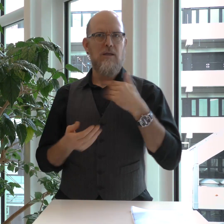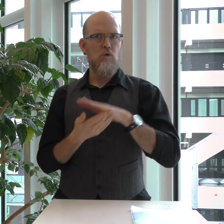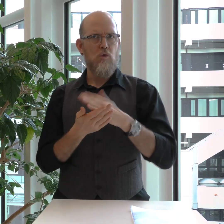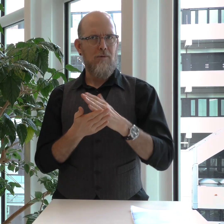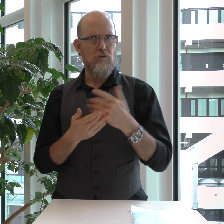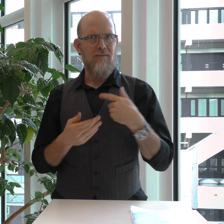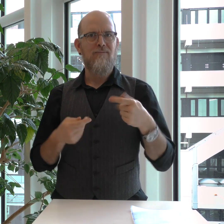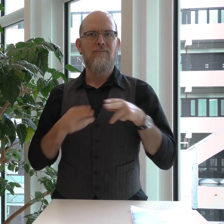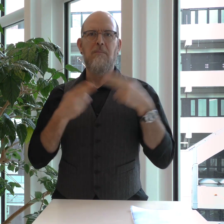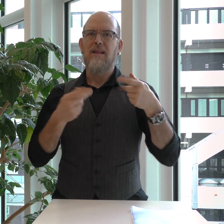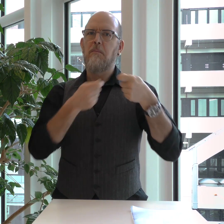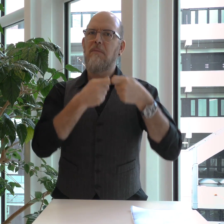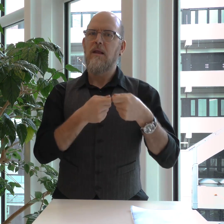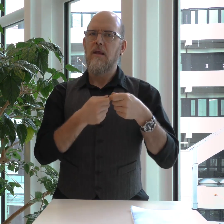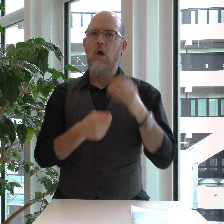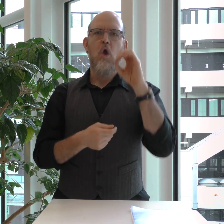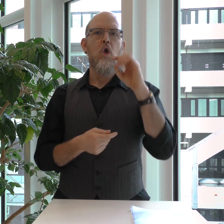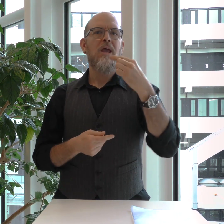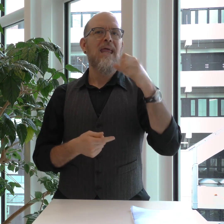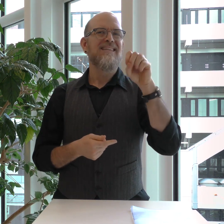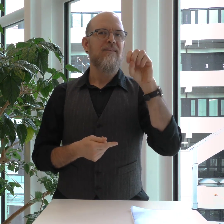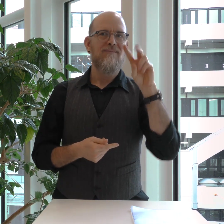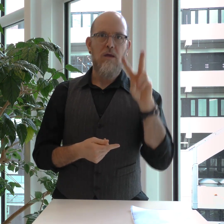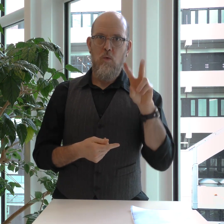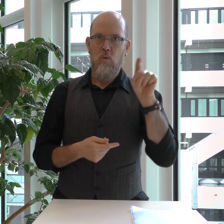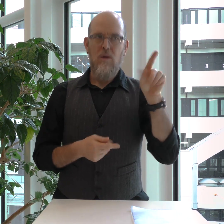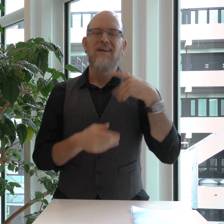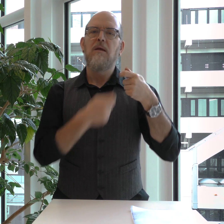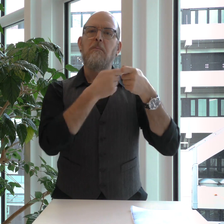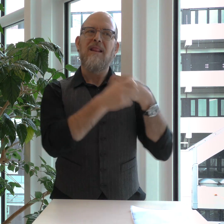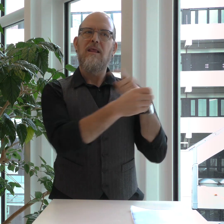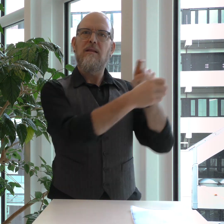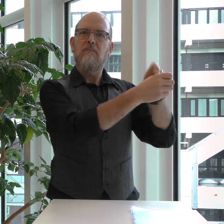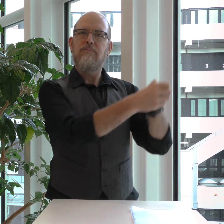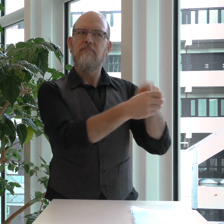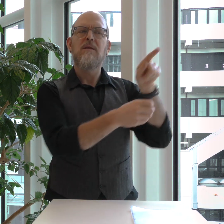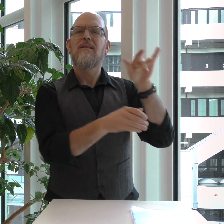I am an interpreter and member of the Austrian Association of Sign Language Interpreters (ÖGSDV).